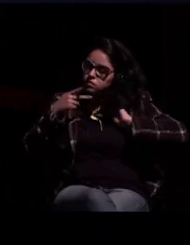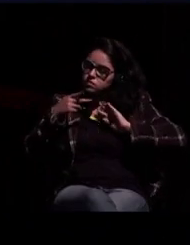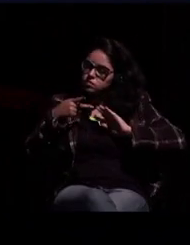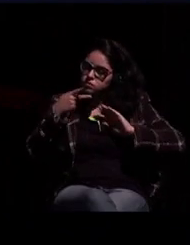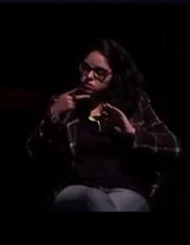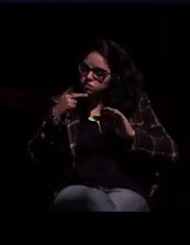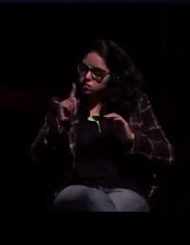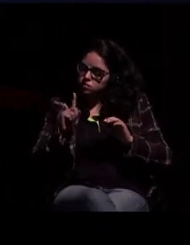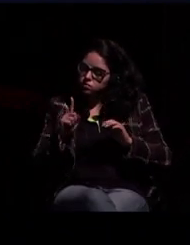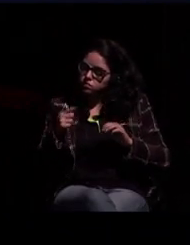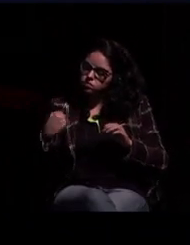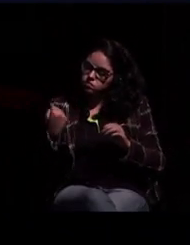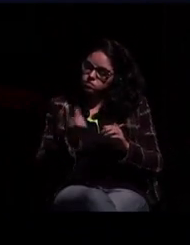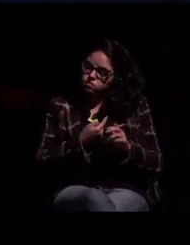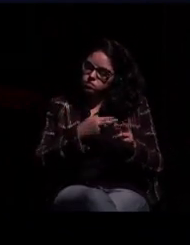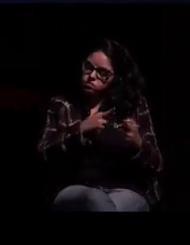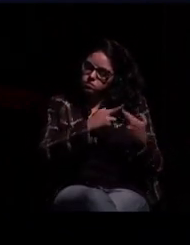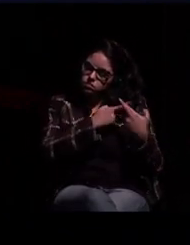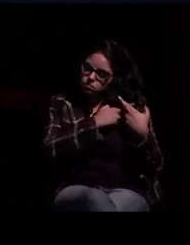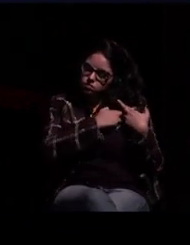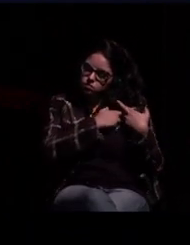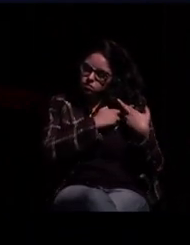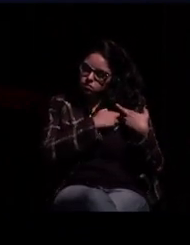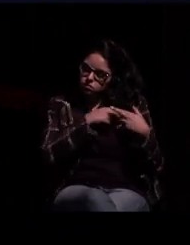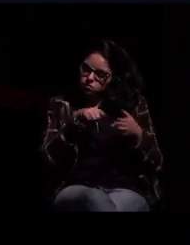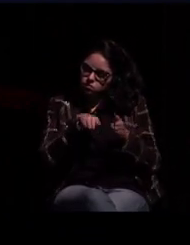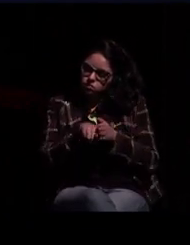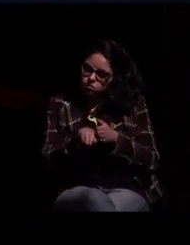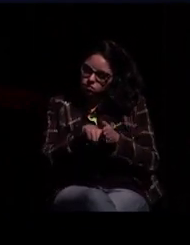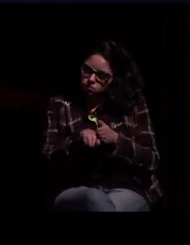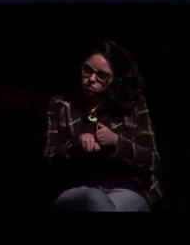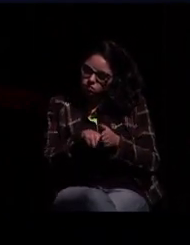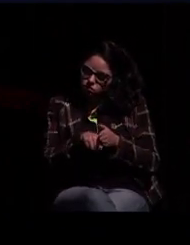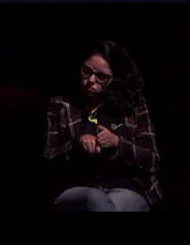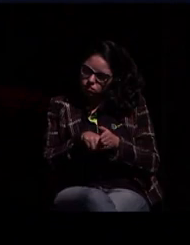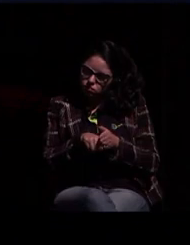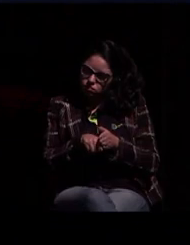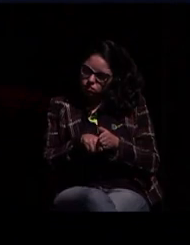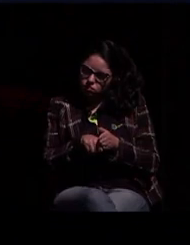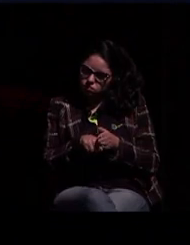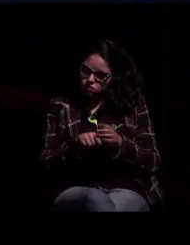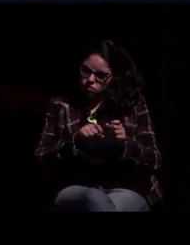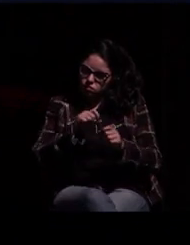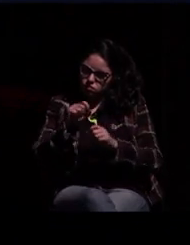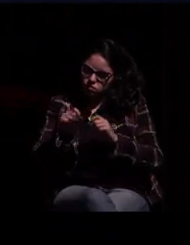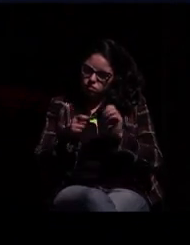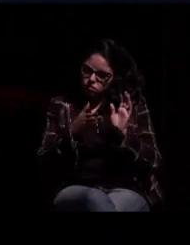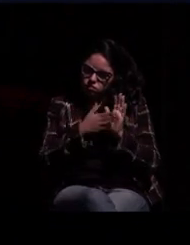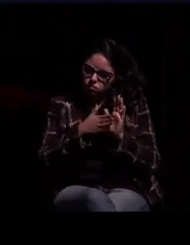and researchers has to do with the capability to impose a research agenda capable of